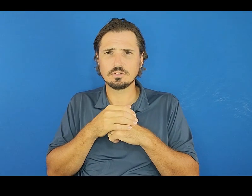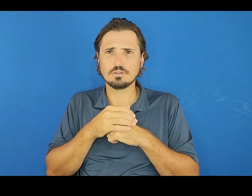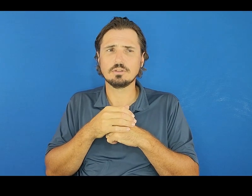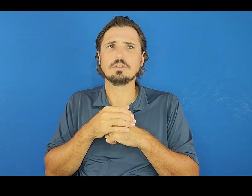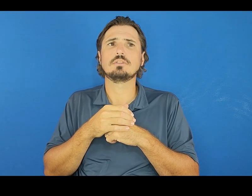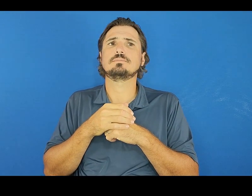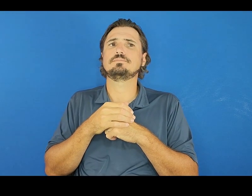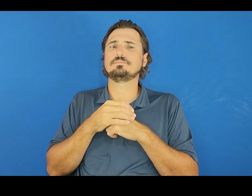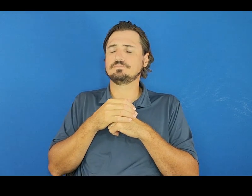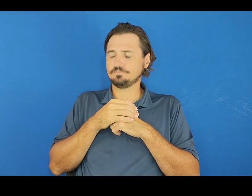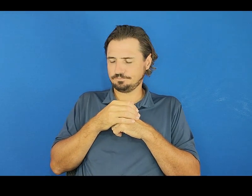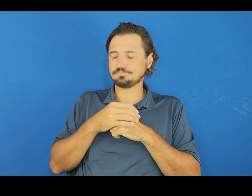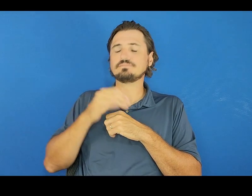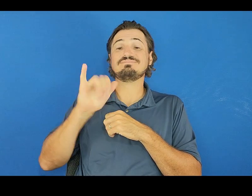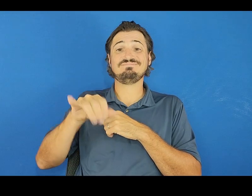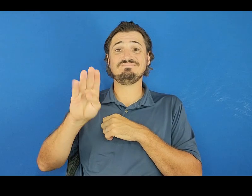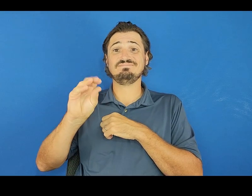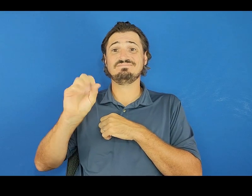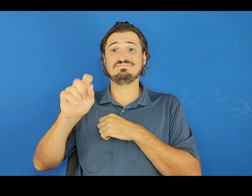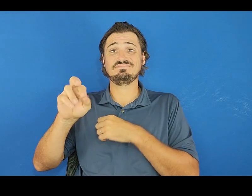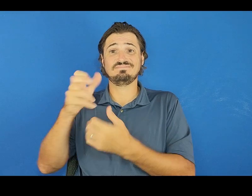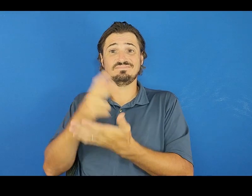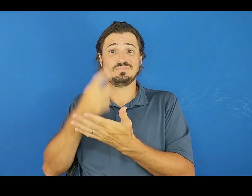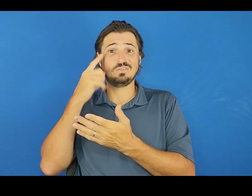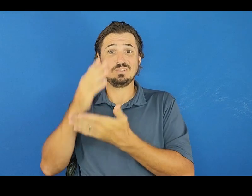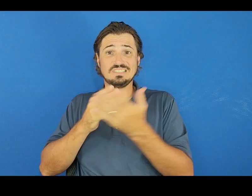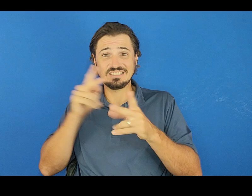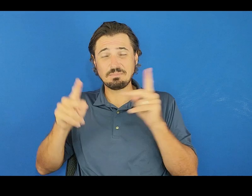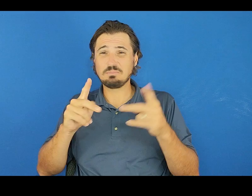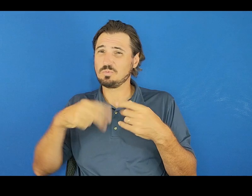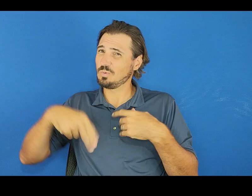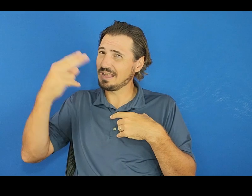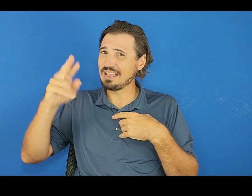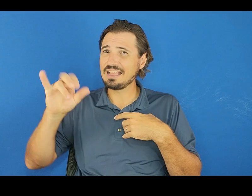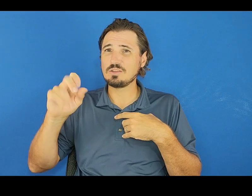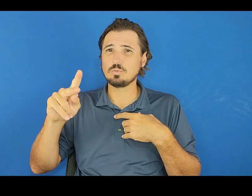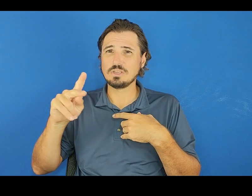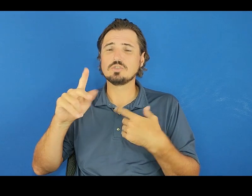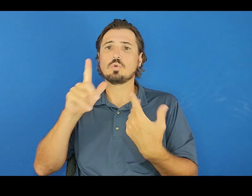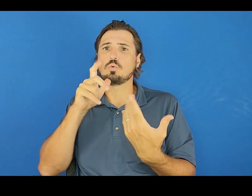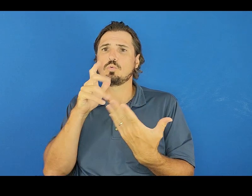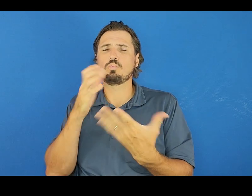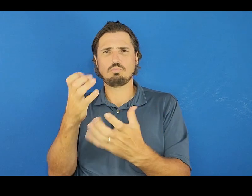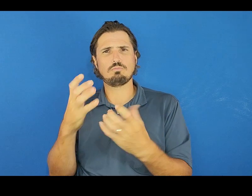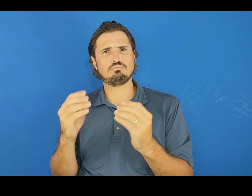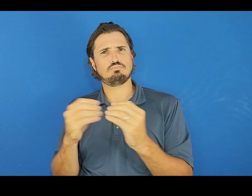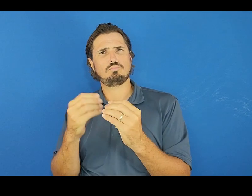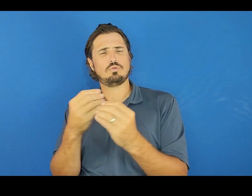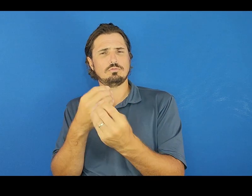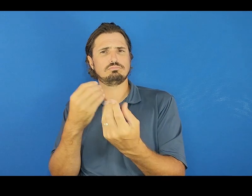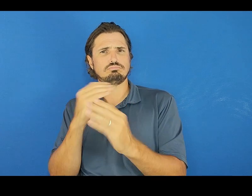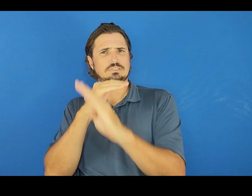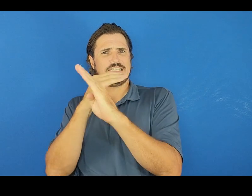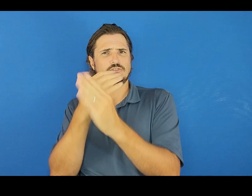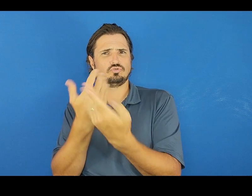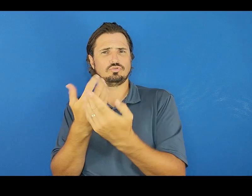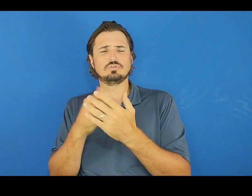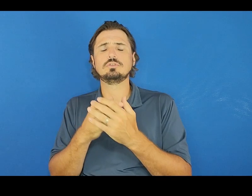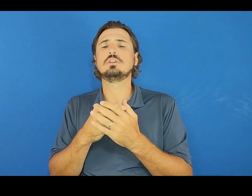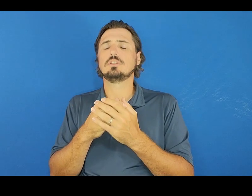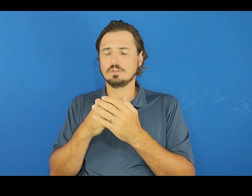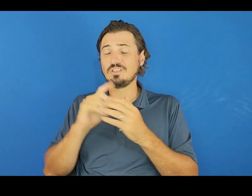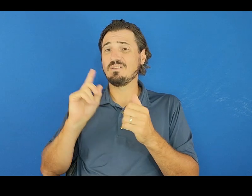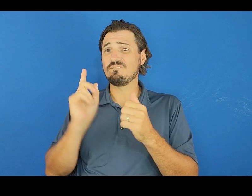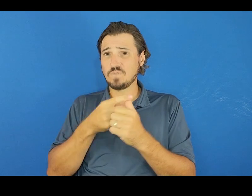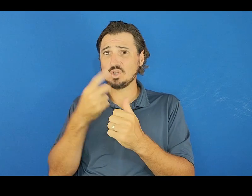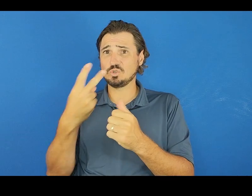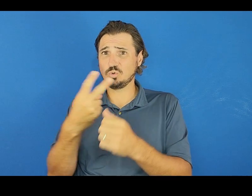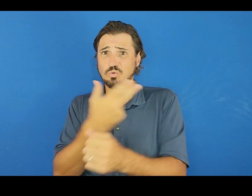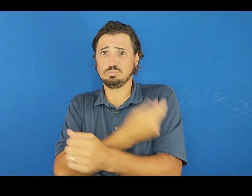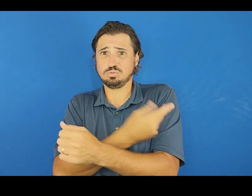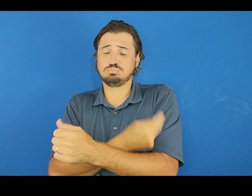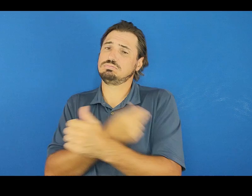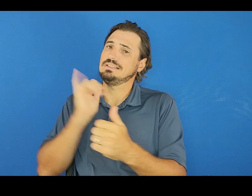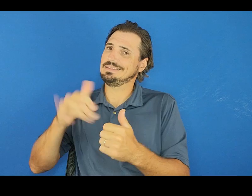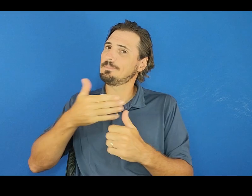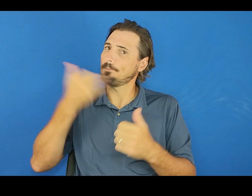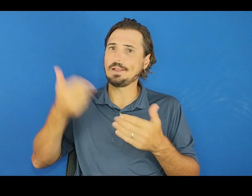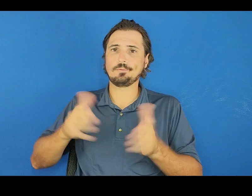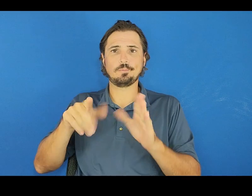Boosters are authorized for certain higher risk people who would like additional protection. Getting the first two doses is still the most effective way to protect yourself and others